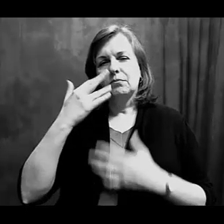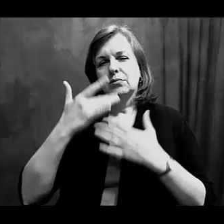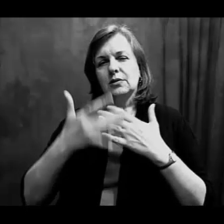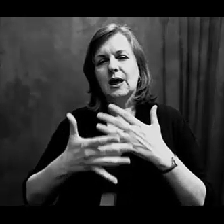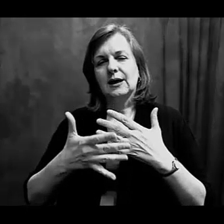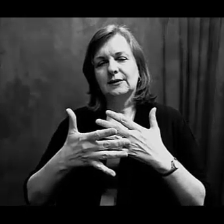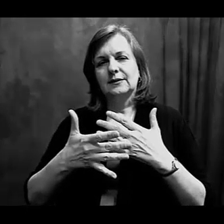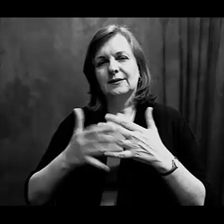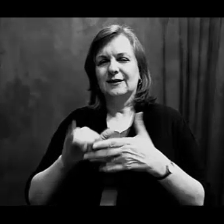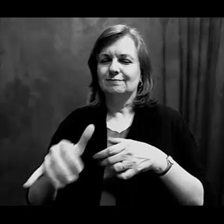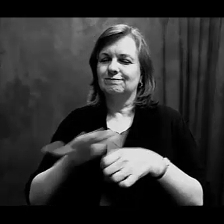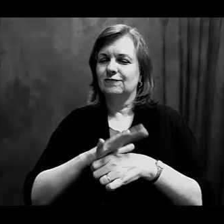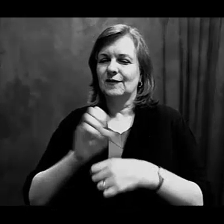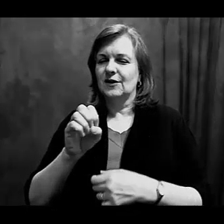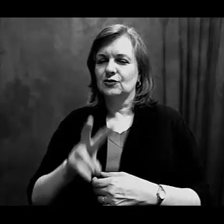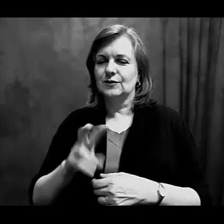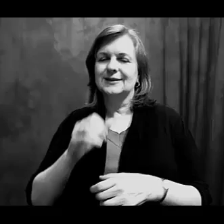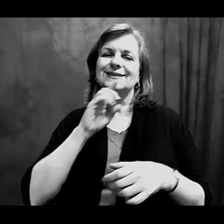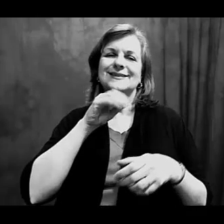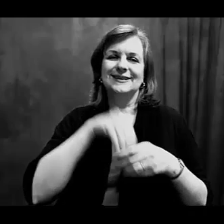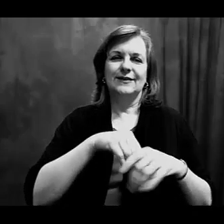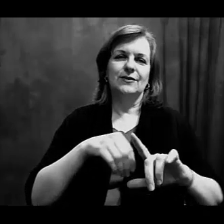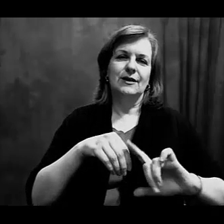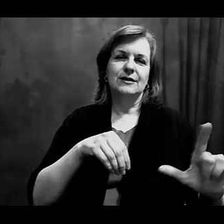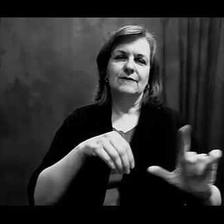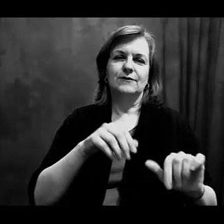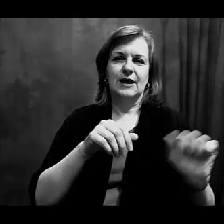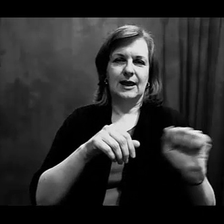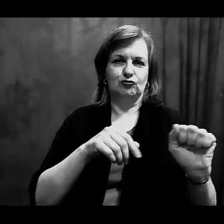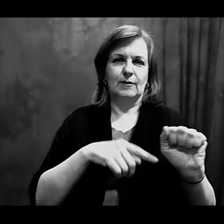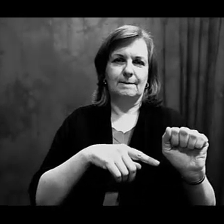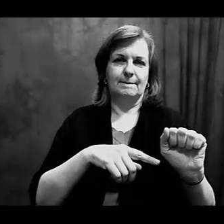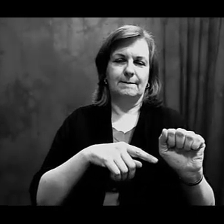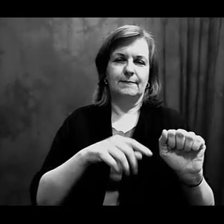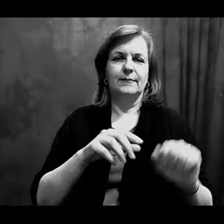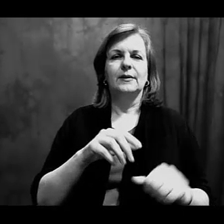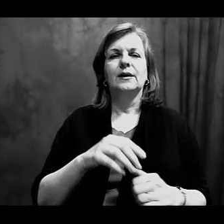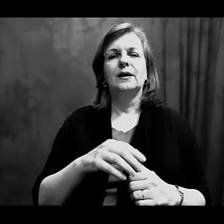the left atrium remember when we look at these pictures